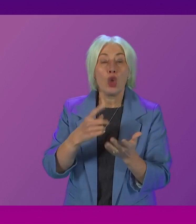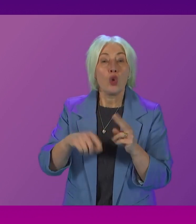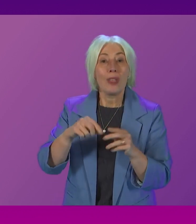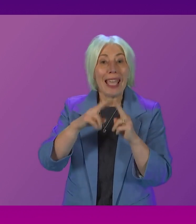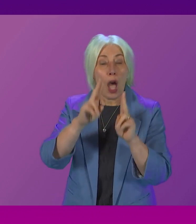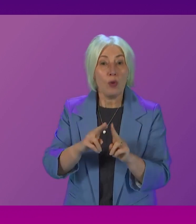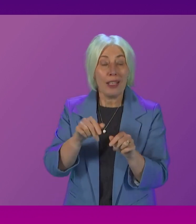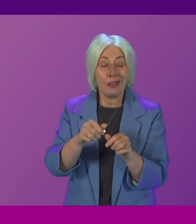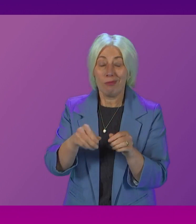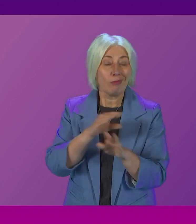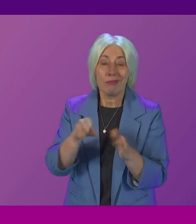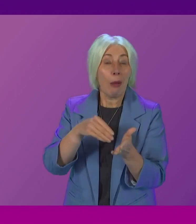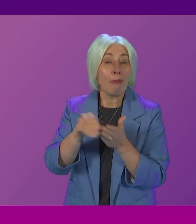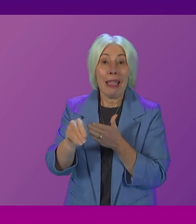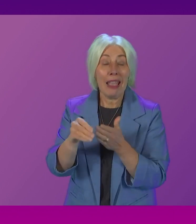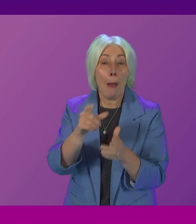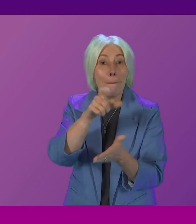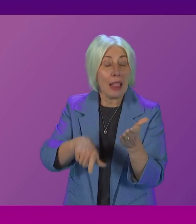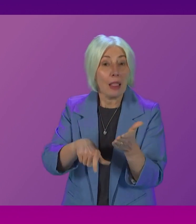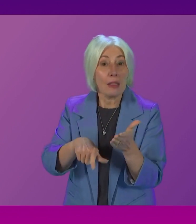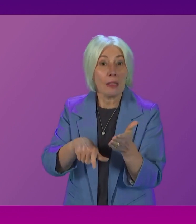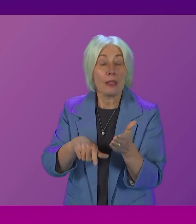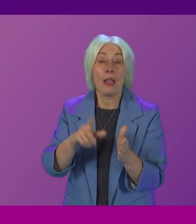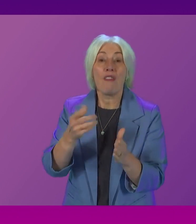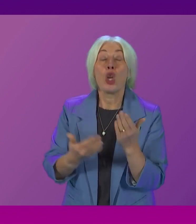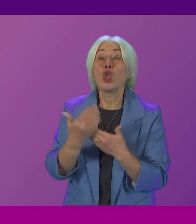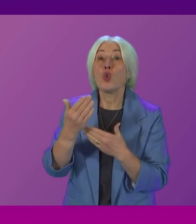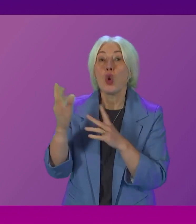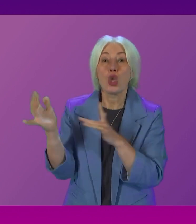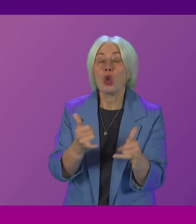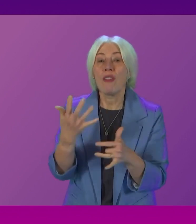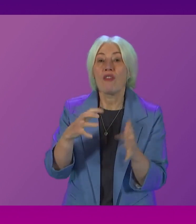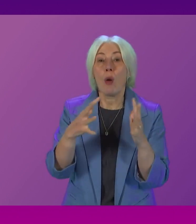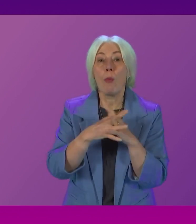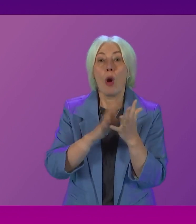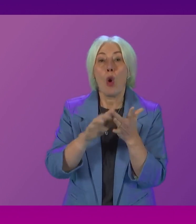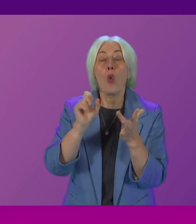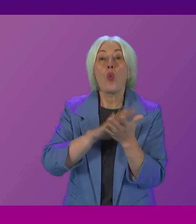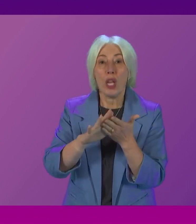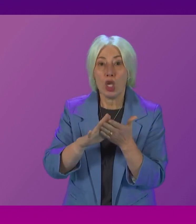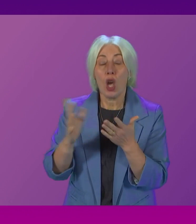on bill payments as Christmas approaches. As the Tory cost of living crisis runs out of control,